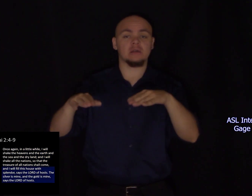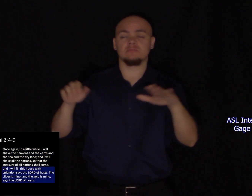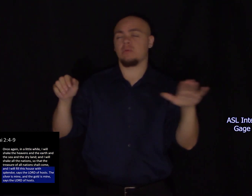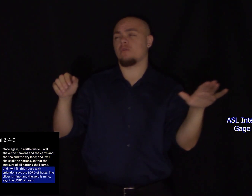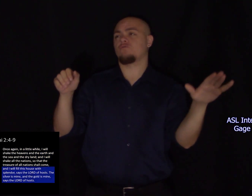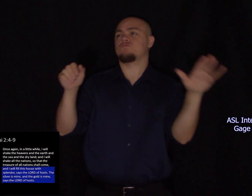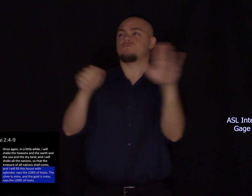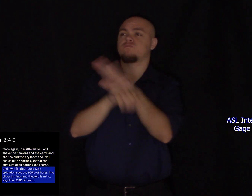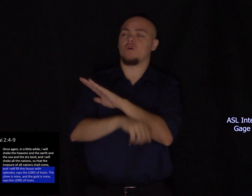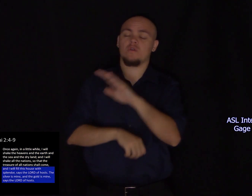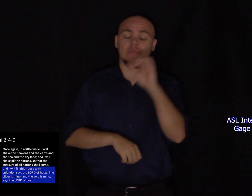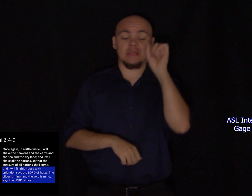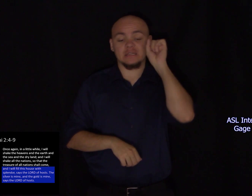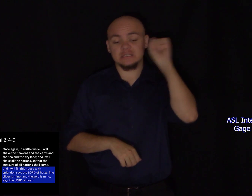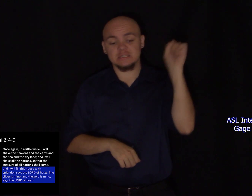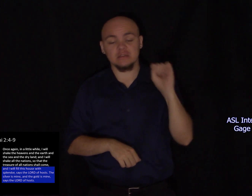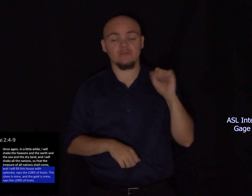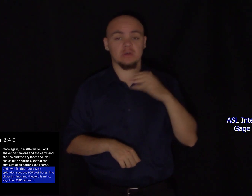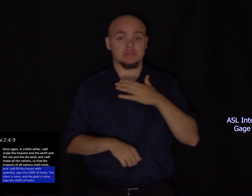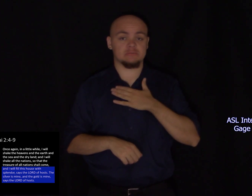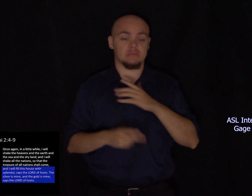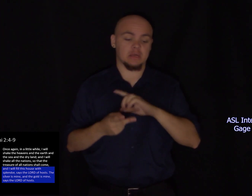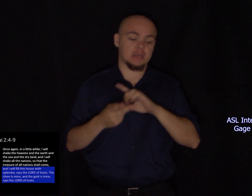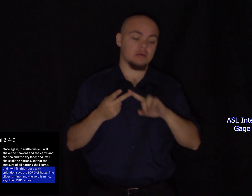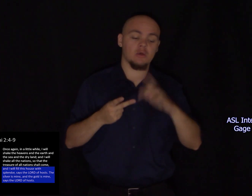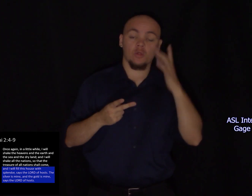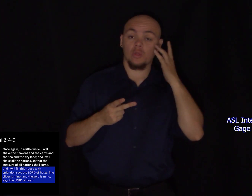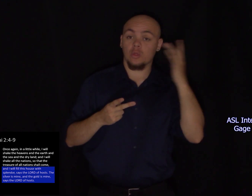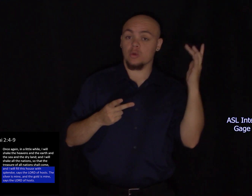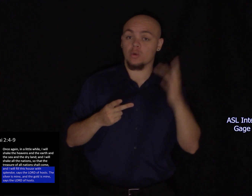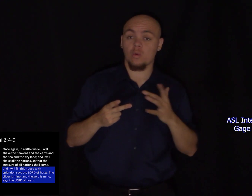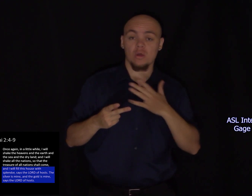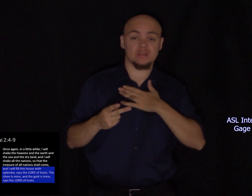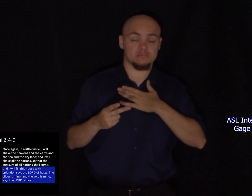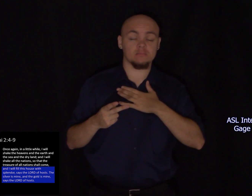will fill this house with splendor says the Lord of Hosts the silver is mine and the gold is mine